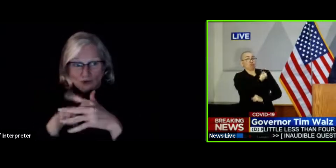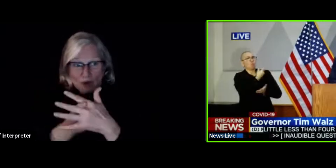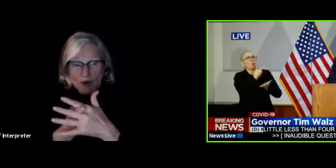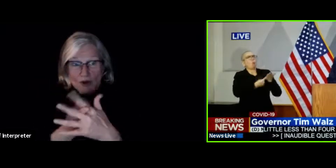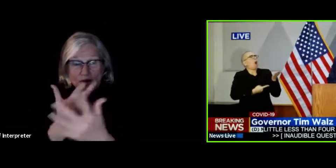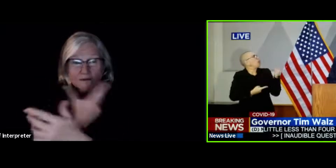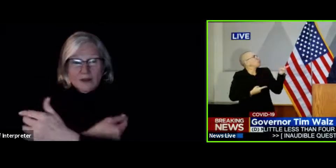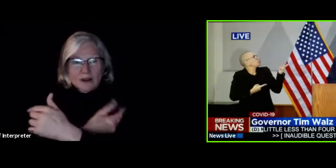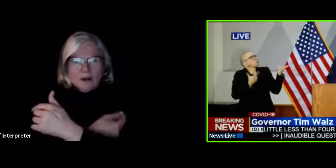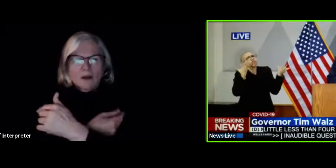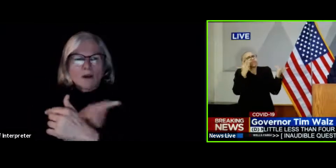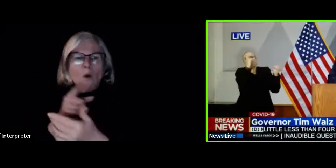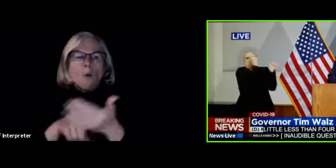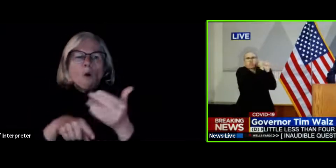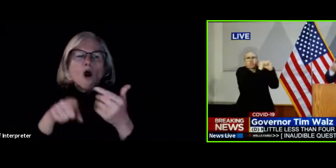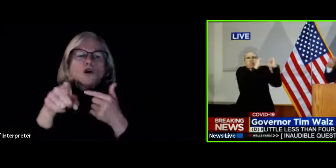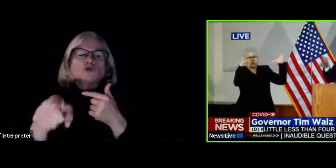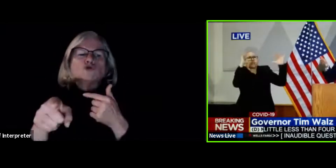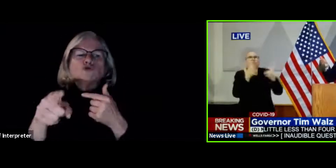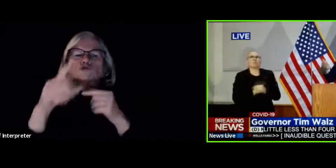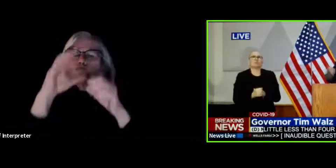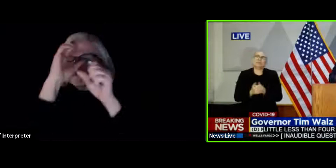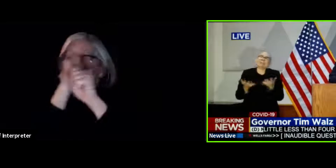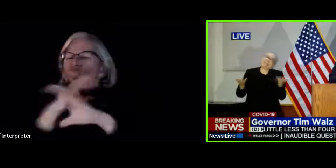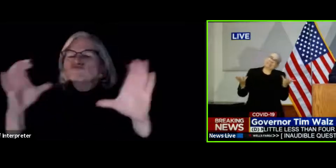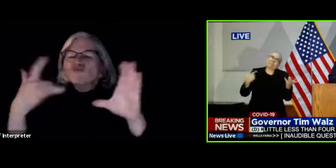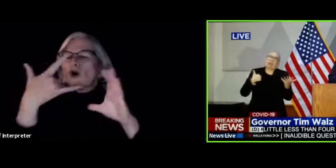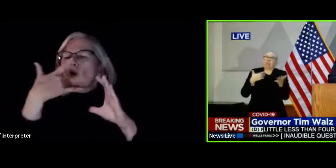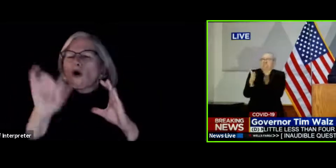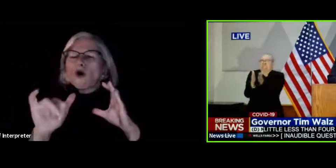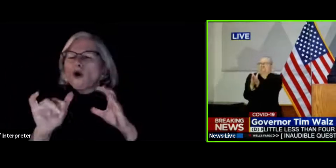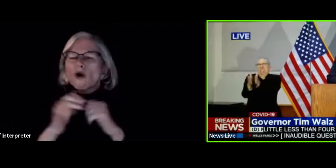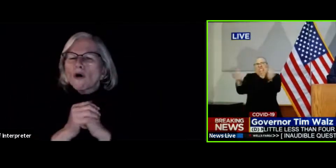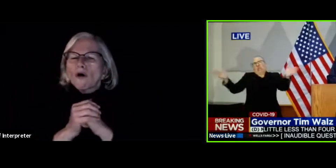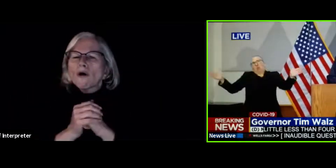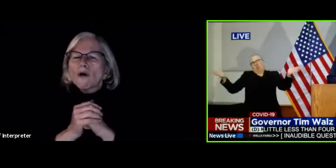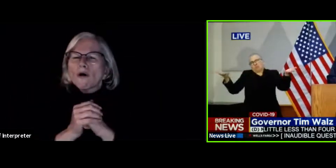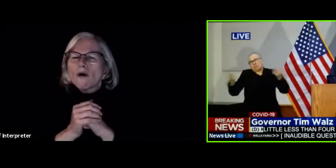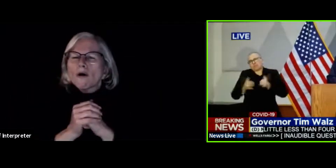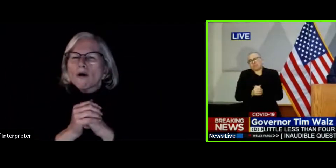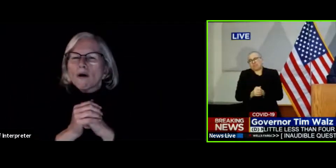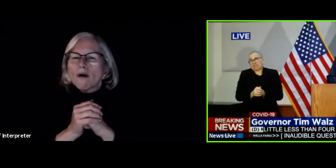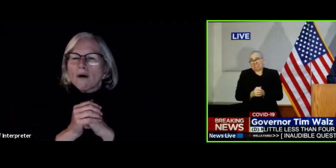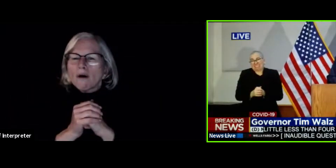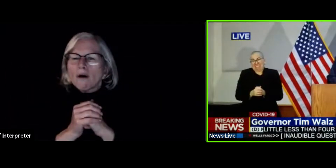YEAR. YOU HAD TALKED ABOUT MAYBE HAVING THAT IN PLACE AFTER THE FOUR-WEEK ORDERS, WHAT'S YOUR EXPECTATION? ≫ THE QUESTION ON THE VACCINE, I WAS SPEAKING MORE TO THE BROADER POPULATION. I STILL, AGAIN, I THINK IT'S PROBABLY WRONG